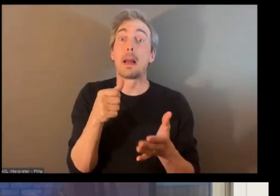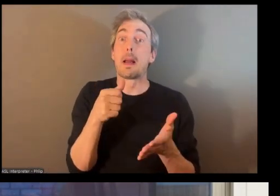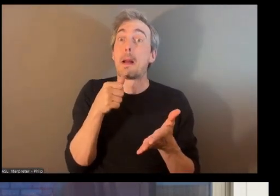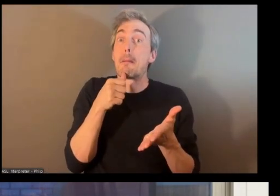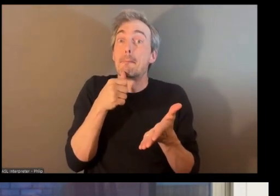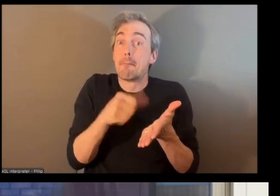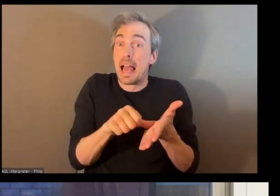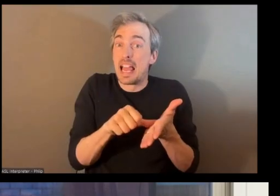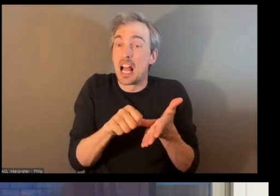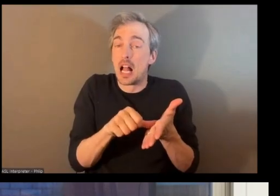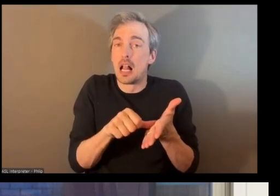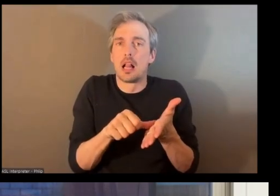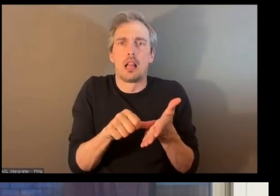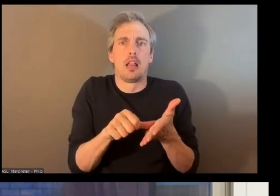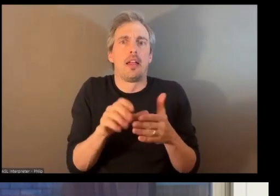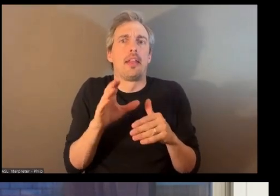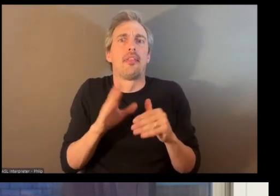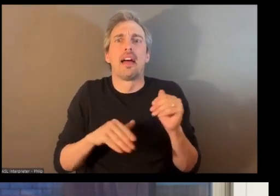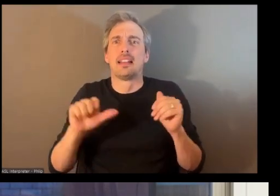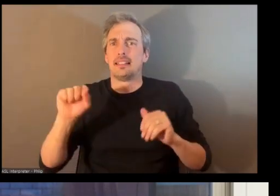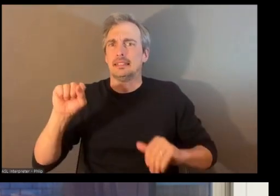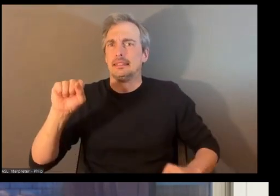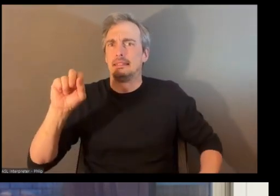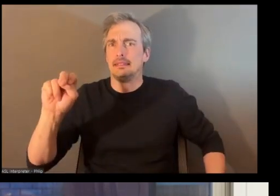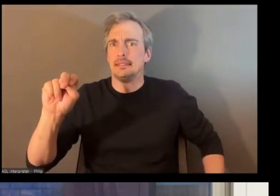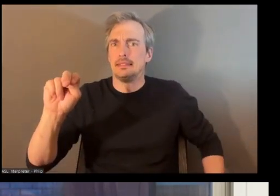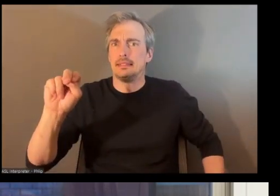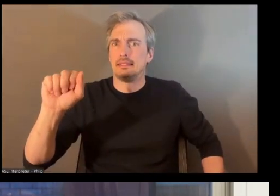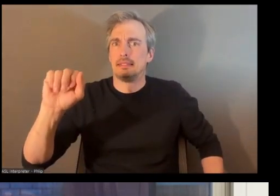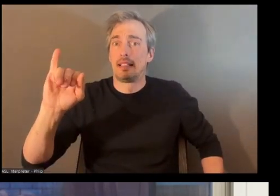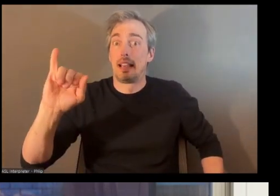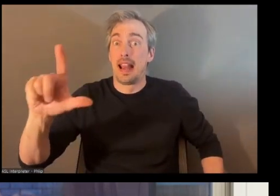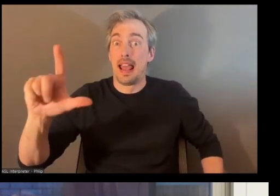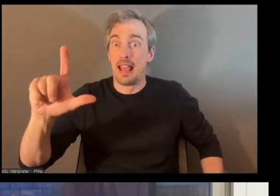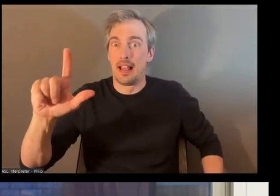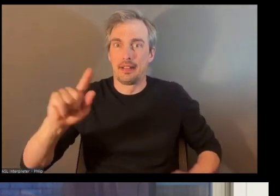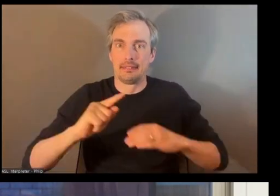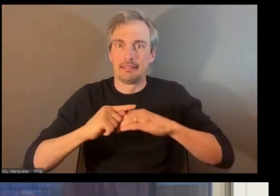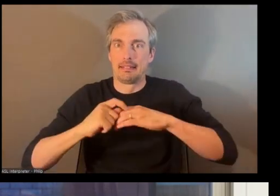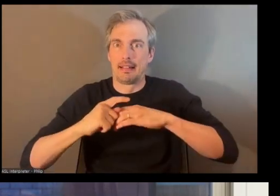You know... Instead of "look-up", you can do "search". And then...